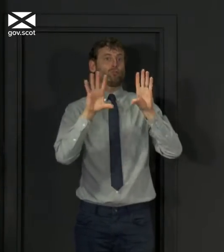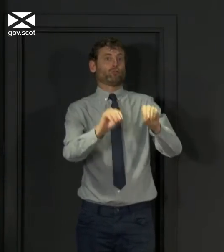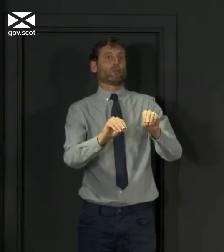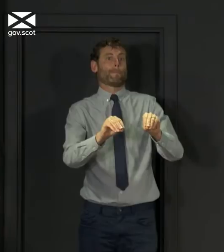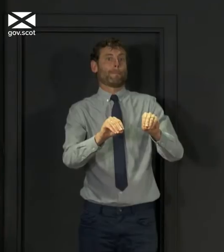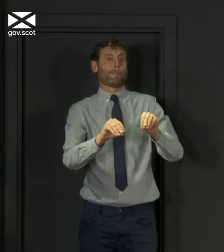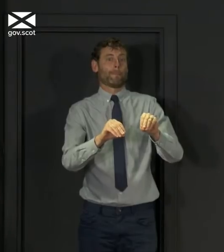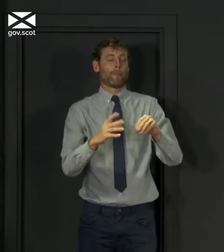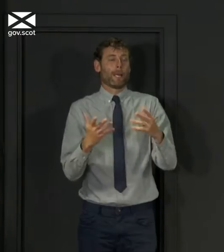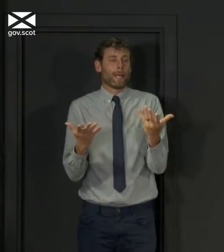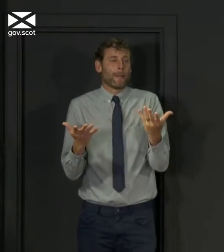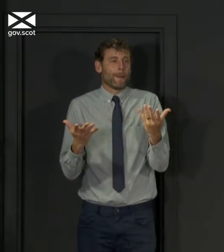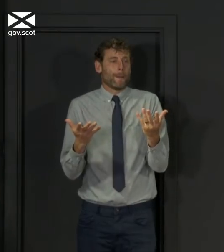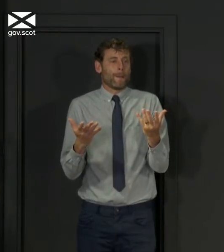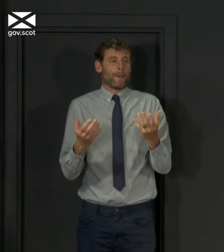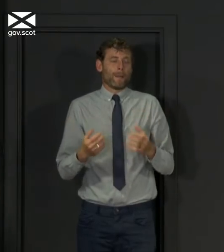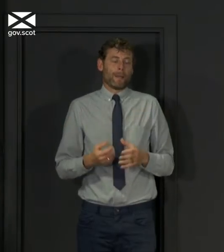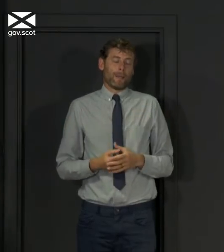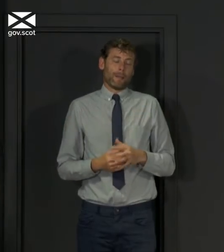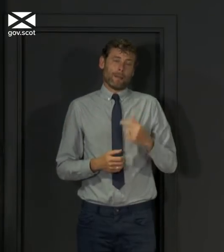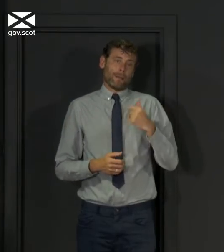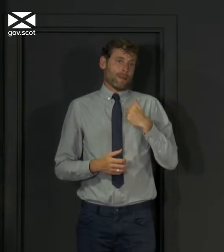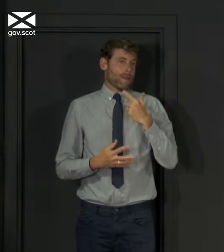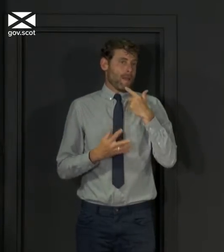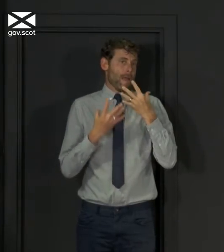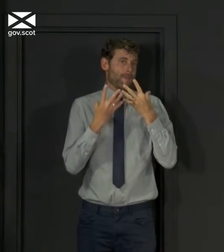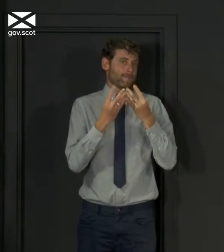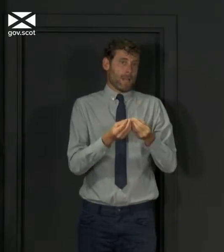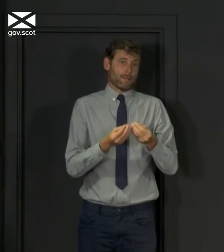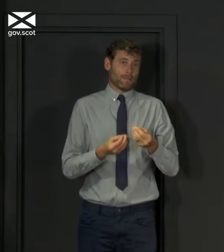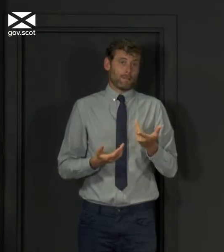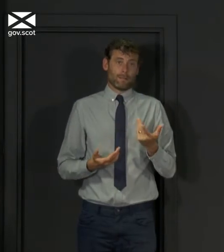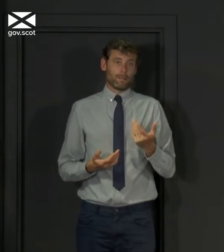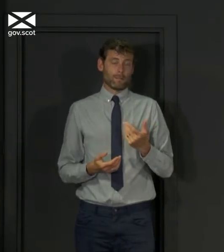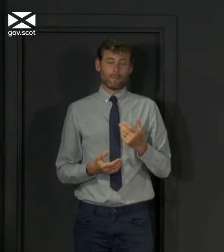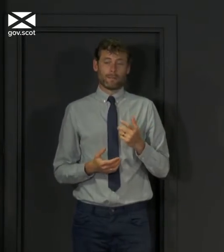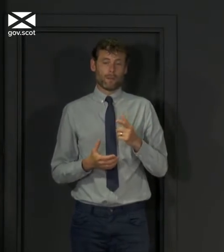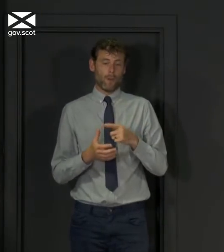my advice to anybody, whether it's All Under One Banner or anybody else protesting for